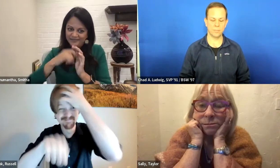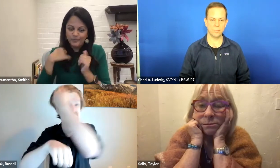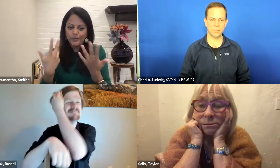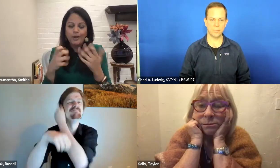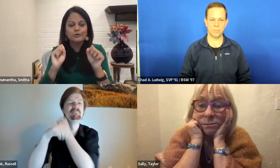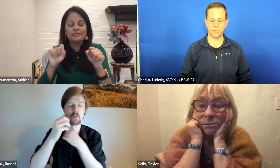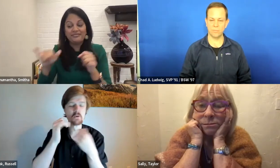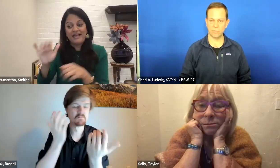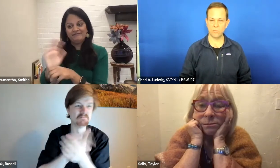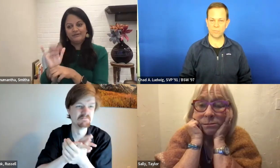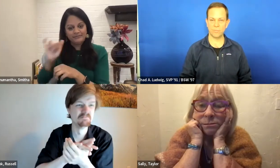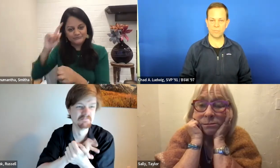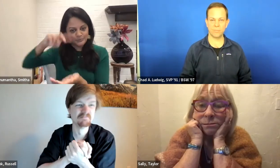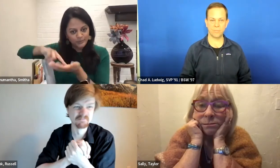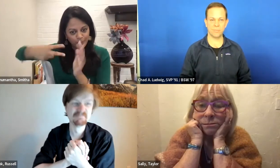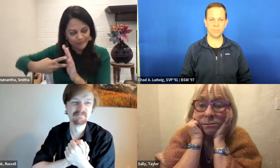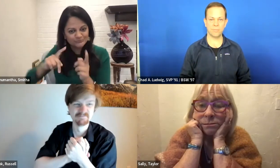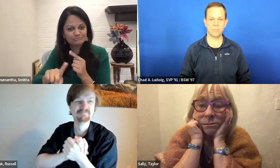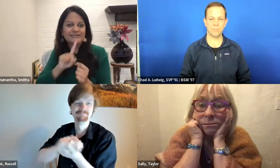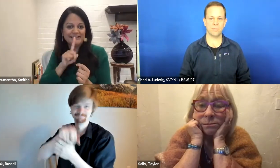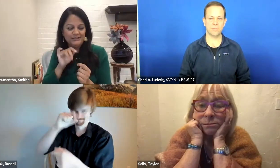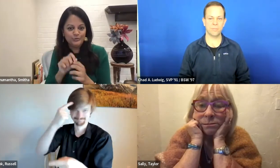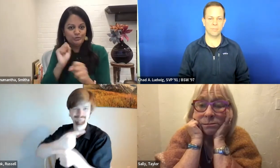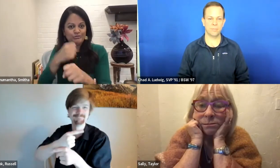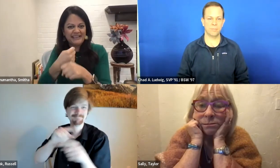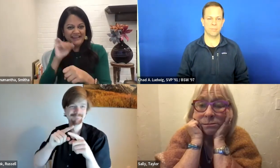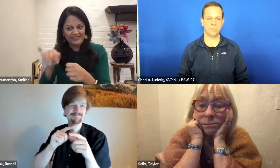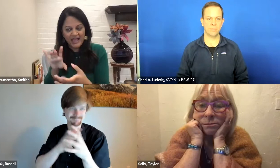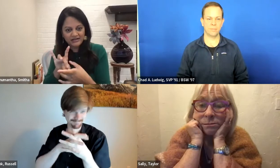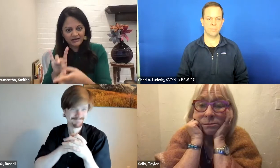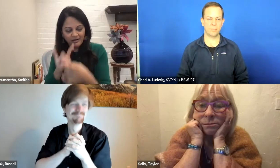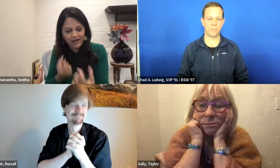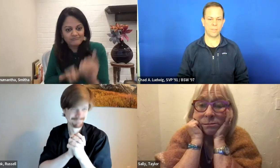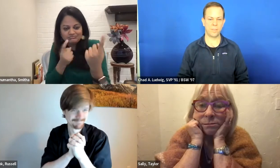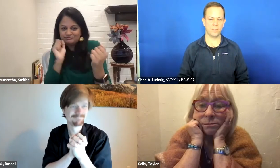Like, I related to so many different aspects of the film. Yeah. That film was done intentionally to create